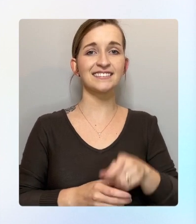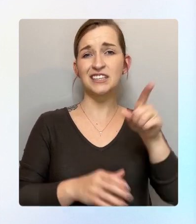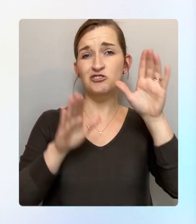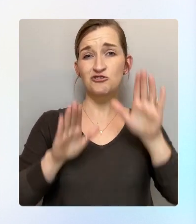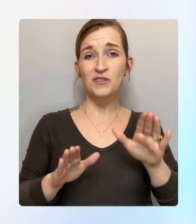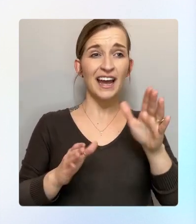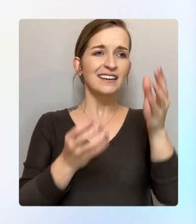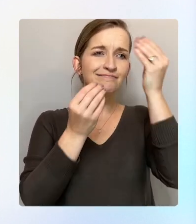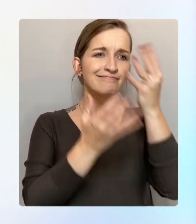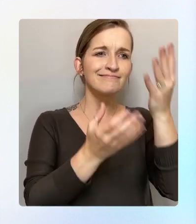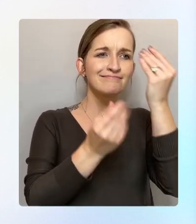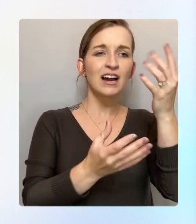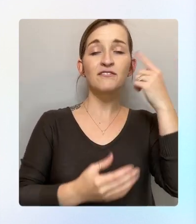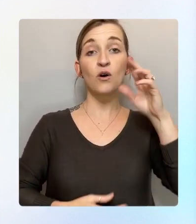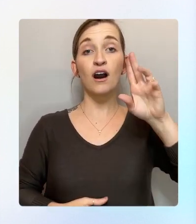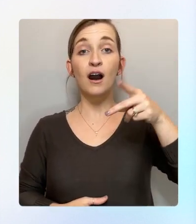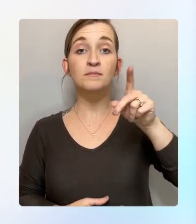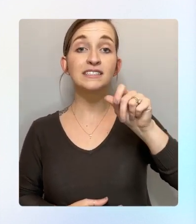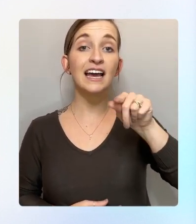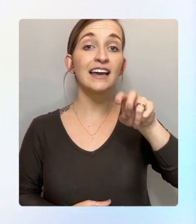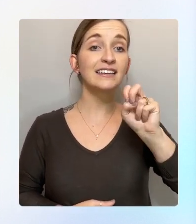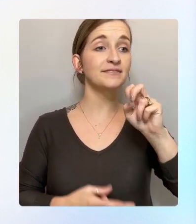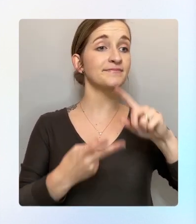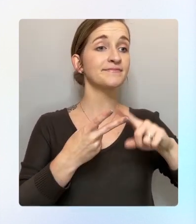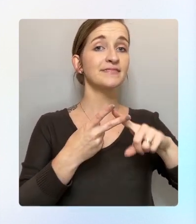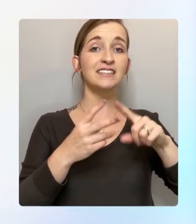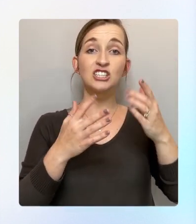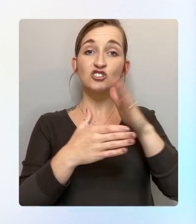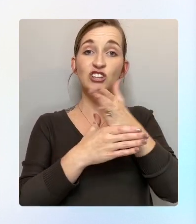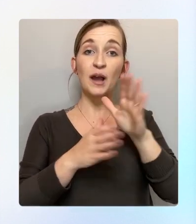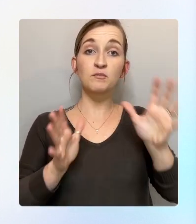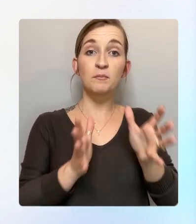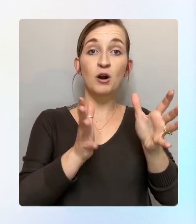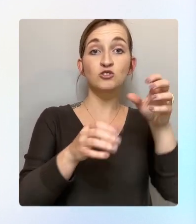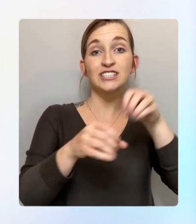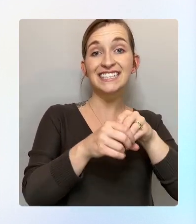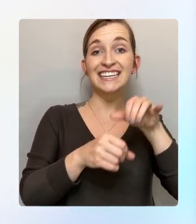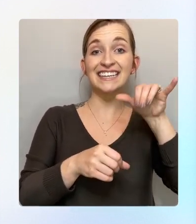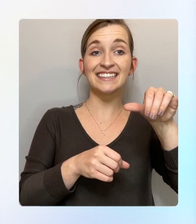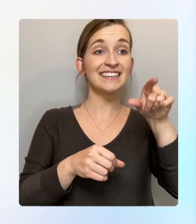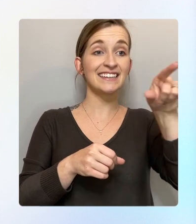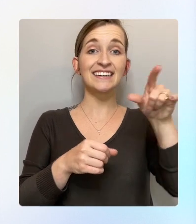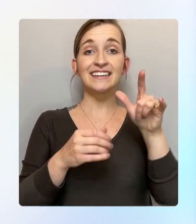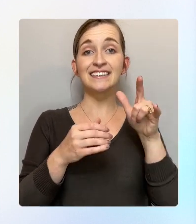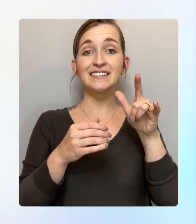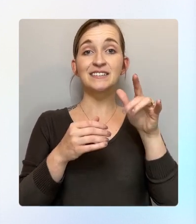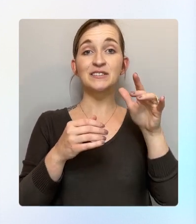to share promotions in the Meta Quest Store, and to bring awareness to upcoming in-app experiences.